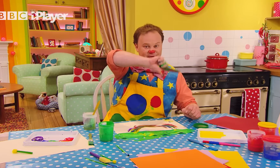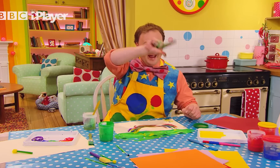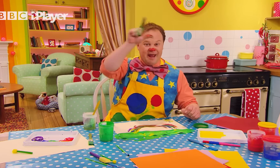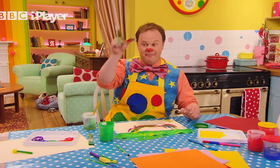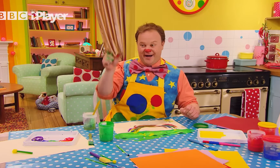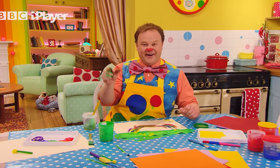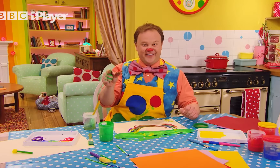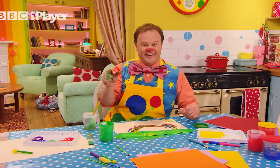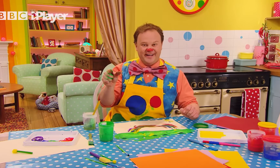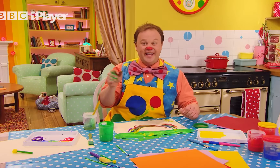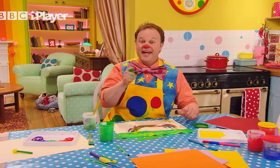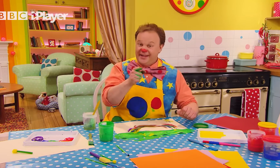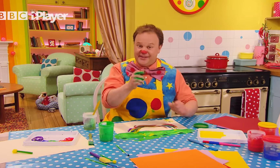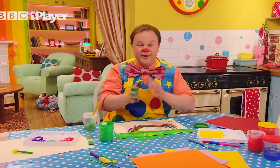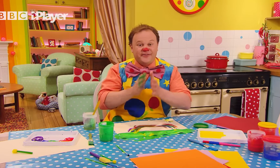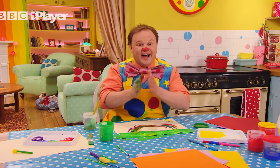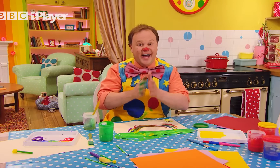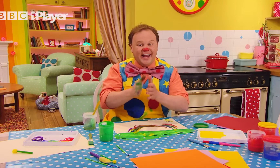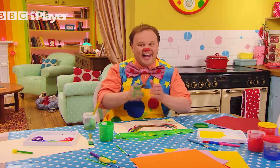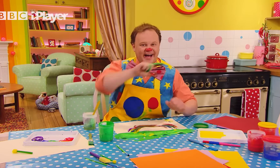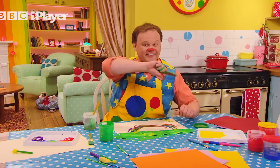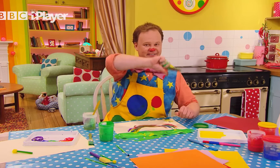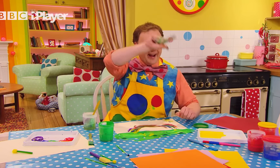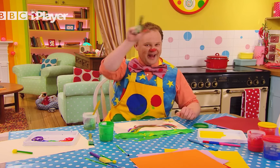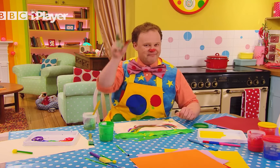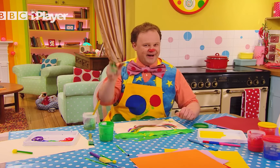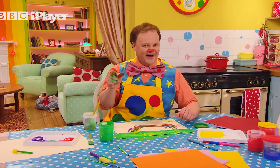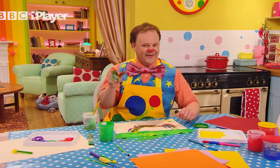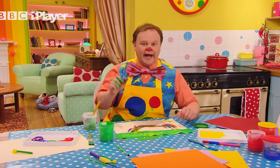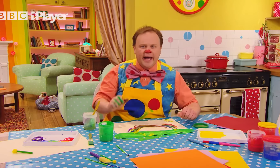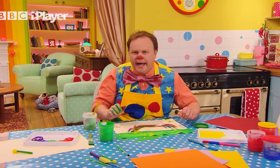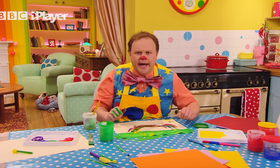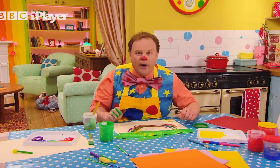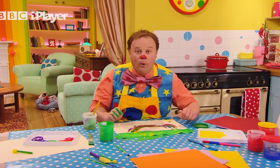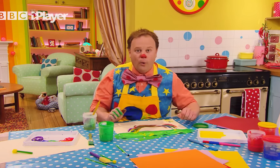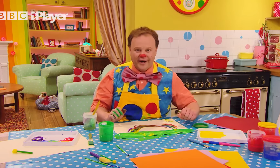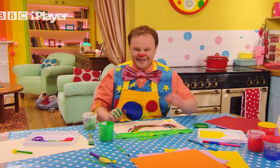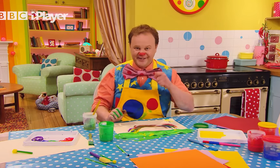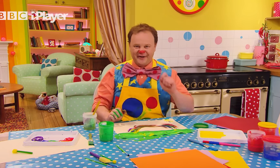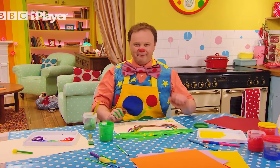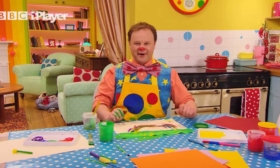rainbow you sign rainbow oh good rainbow